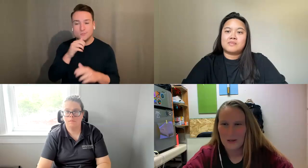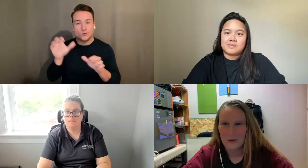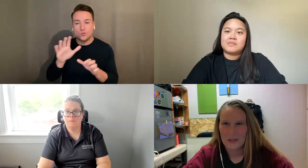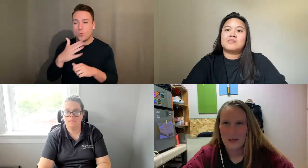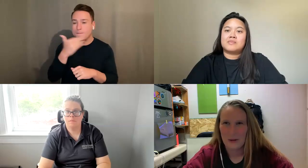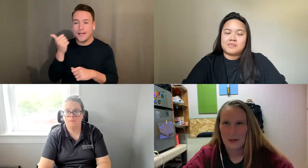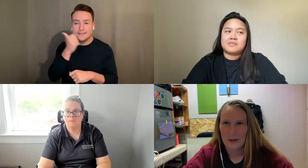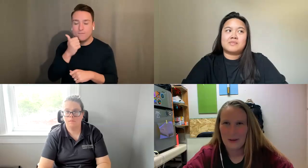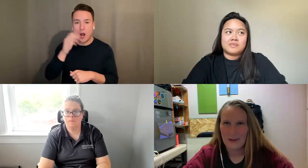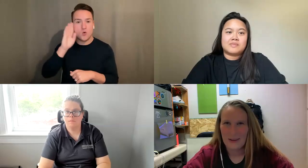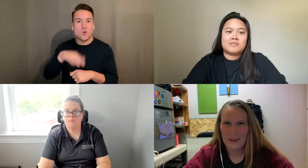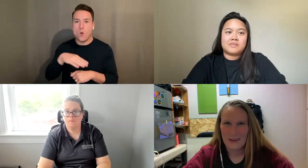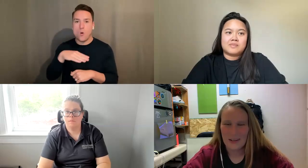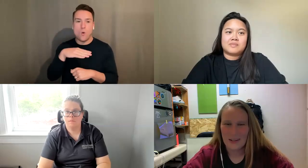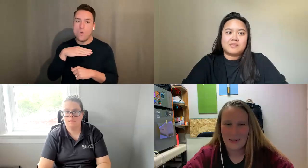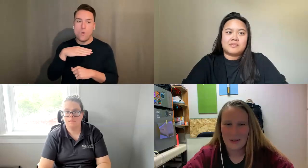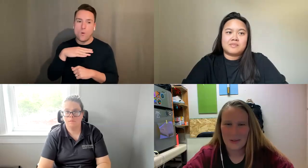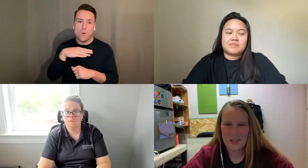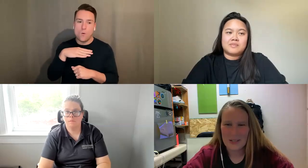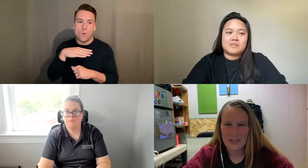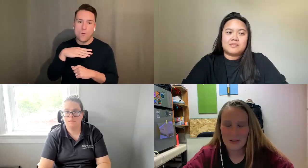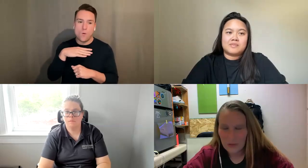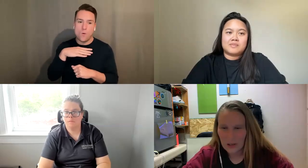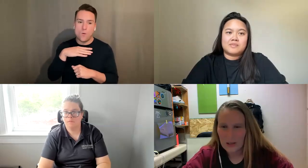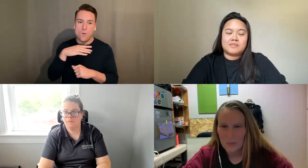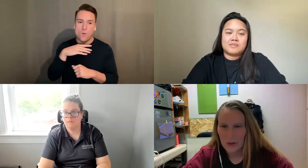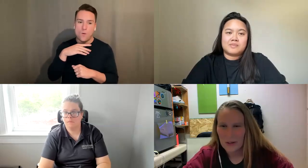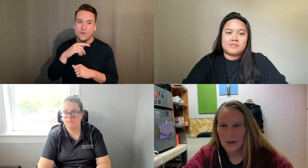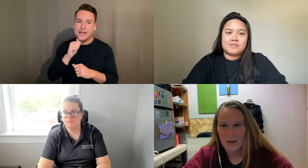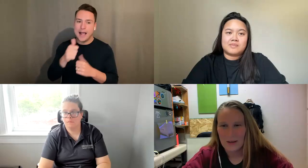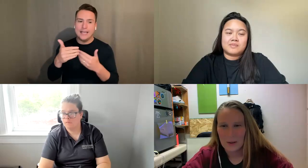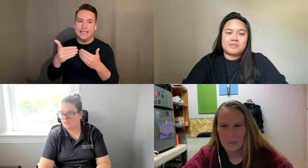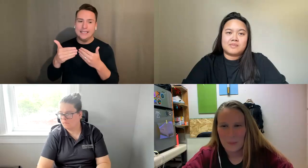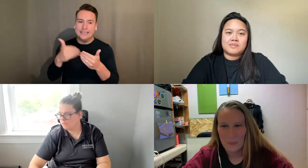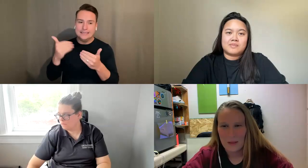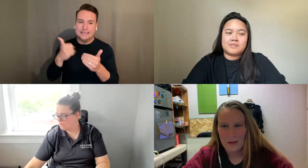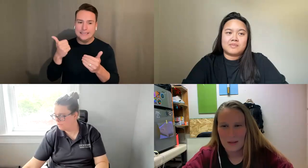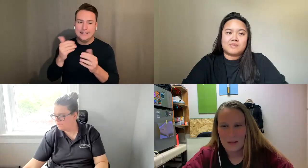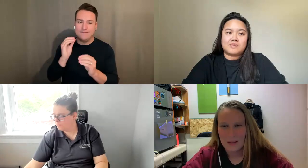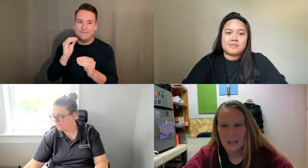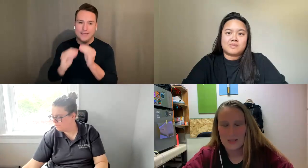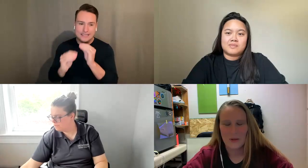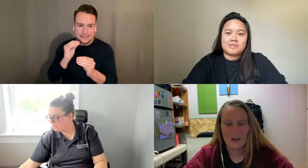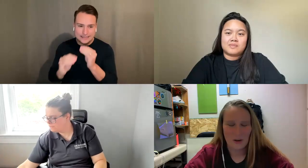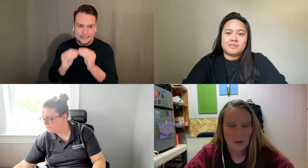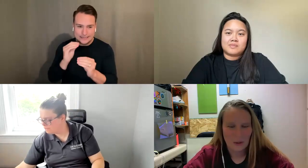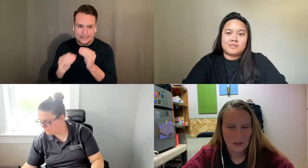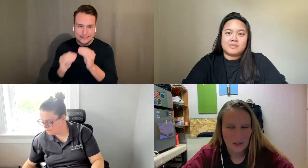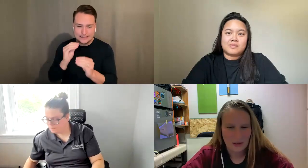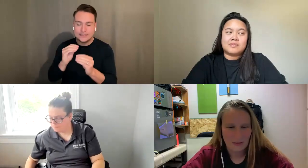I know it's not, like, you know, an easy fix but that's what I found out.